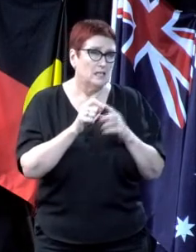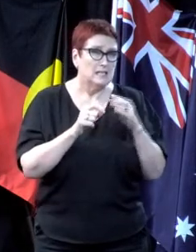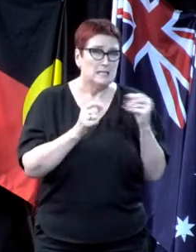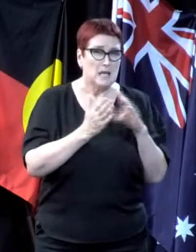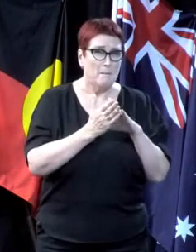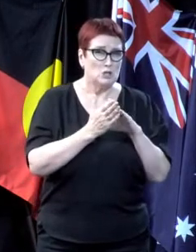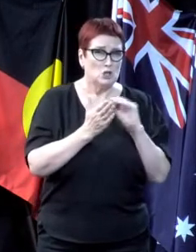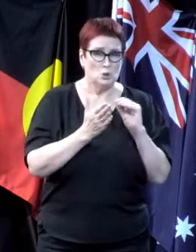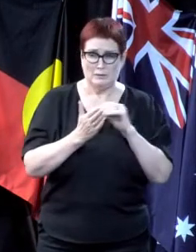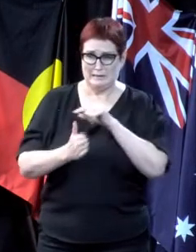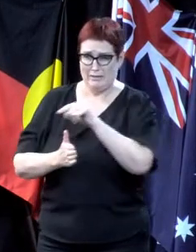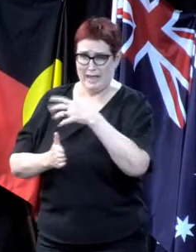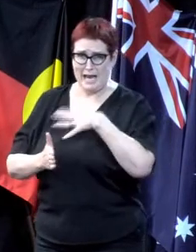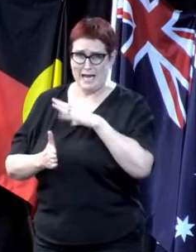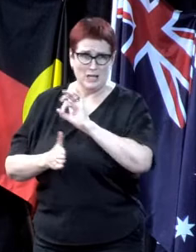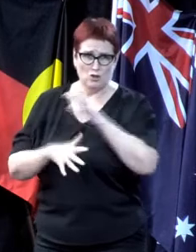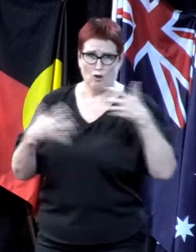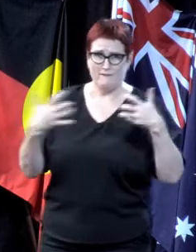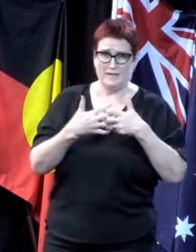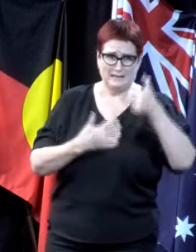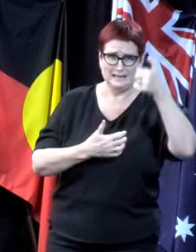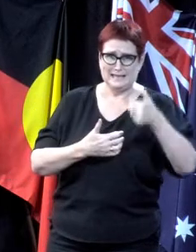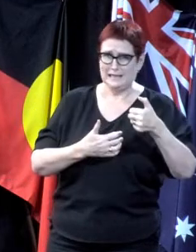Yes. Does not fit into those six categories, yes. Okay.